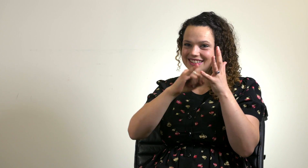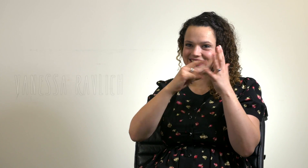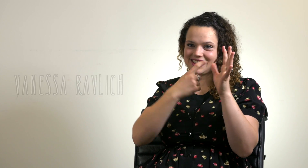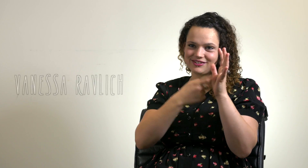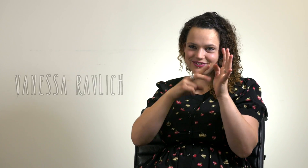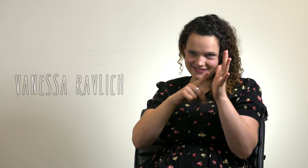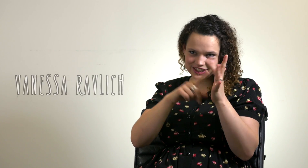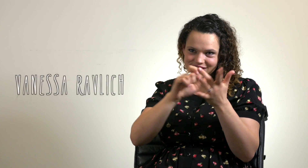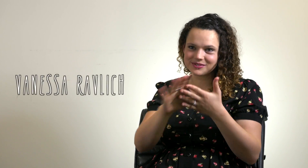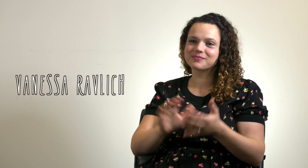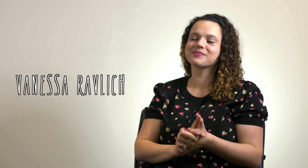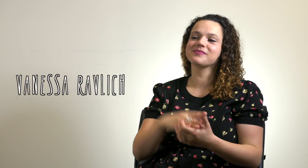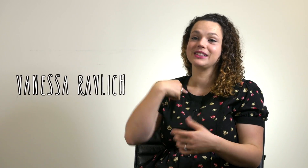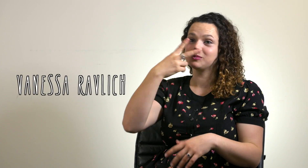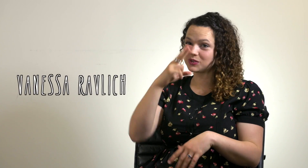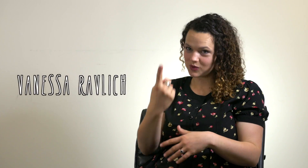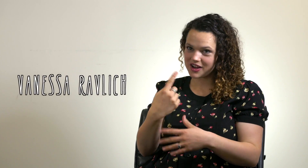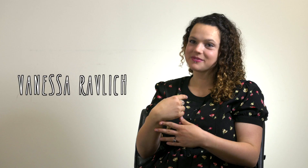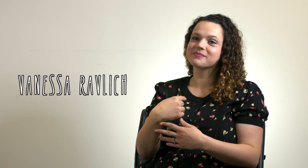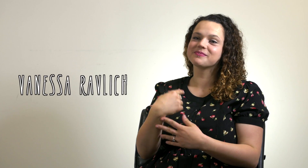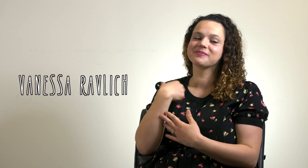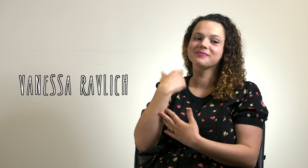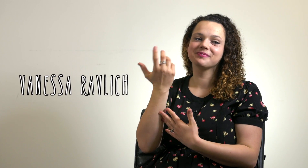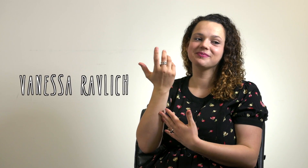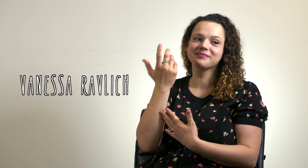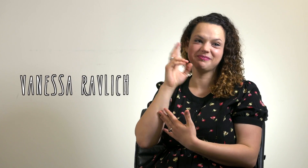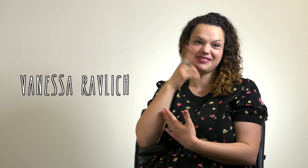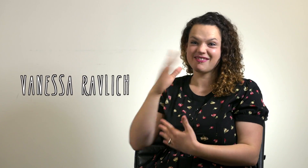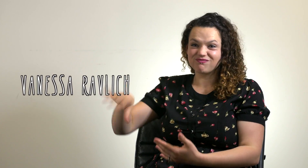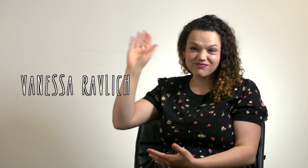So my name is Vanessa Ravlich and I'm twenty-one years old.